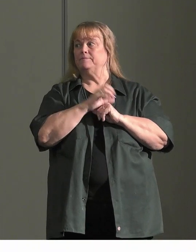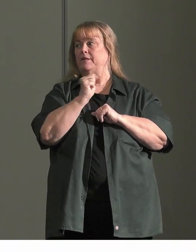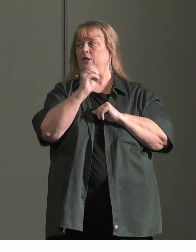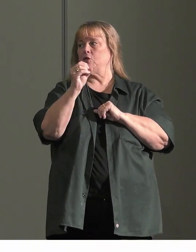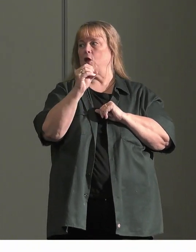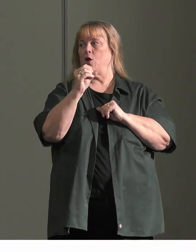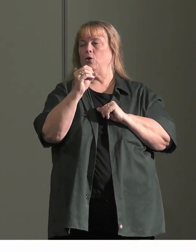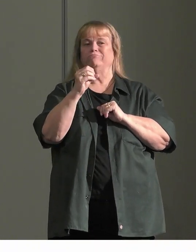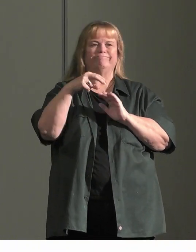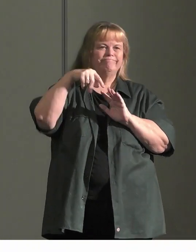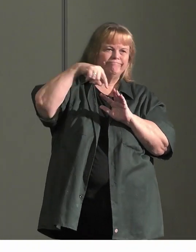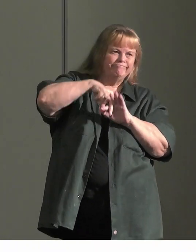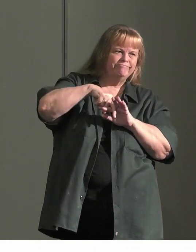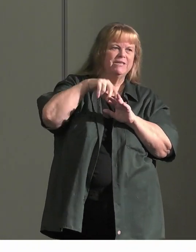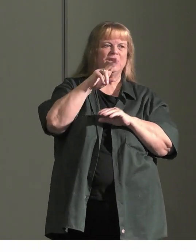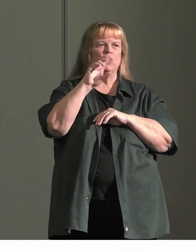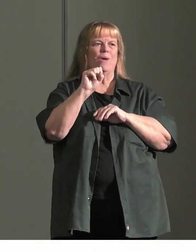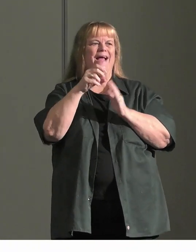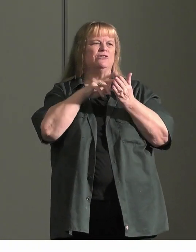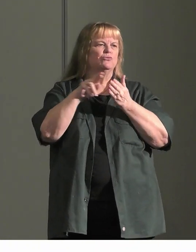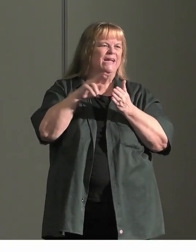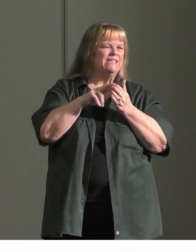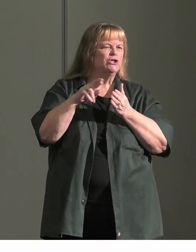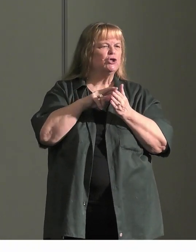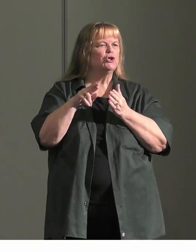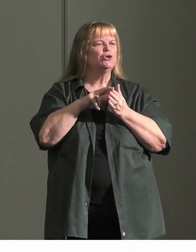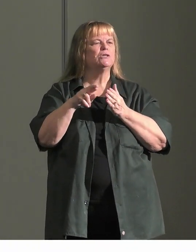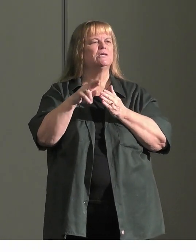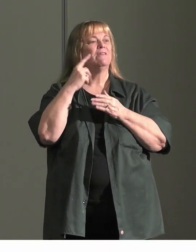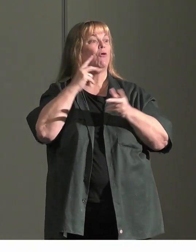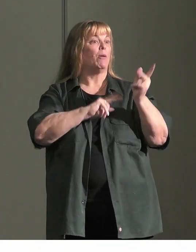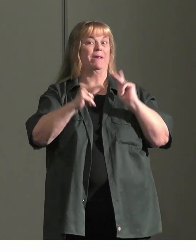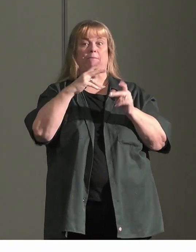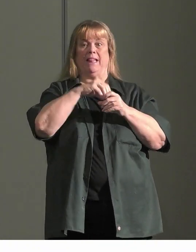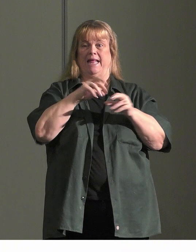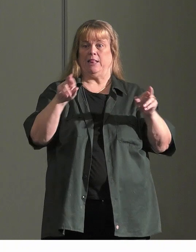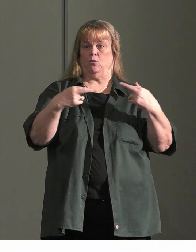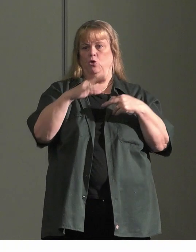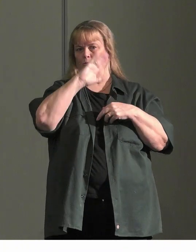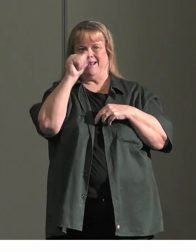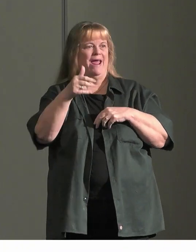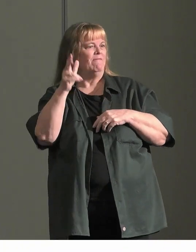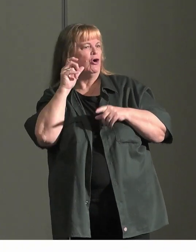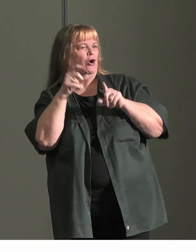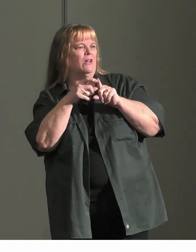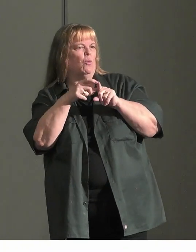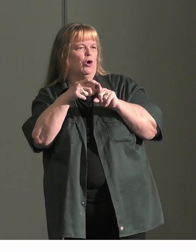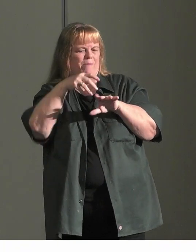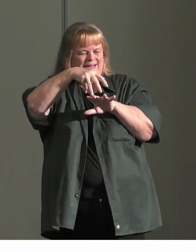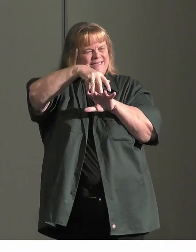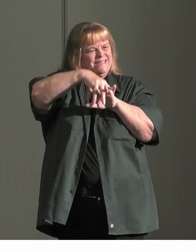Let's get into UX research. Folks in the room that never heard the term saturation